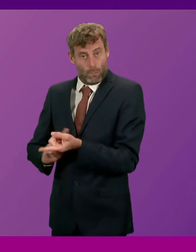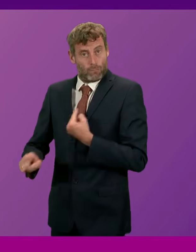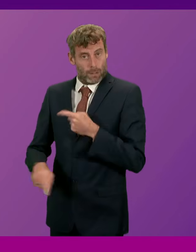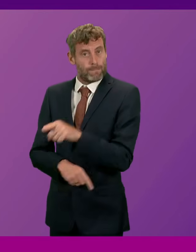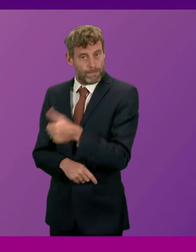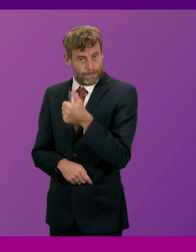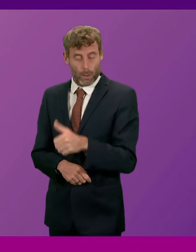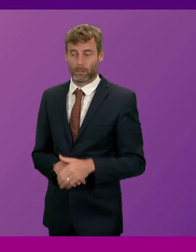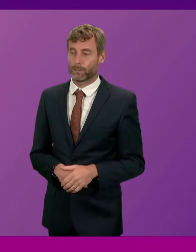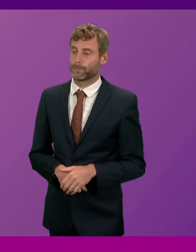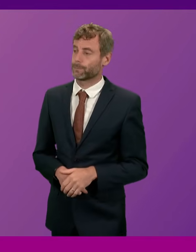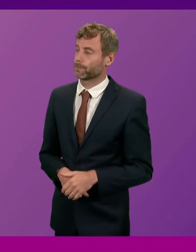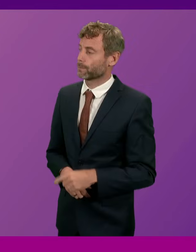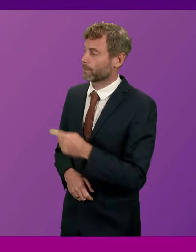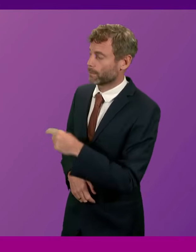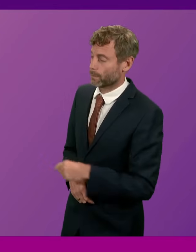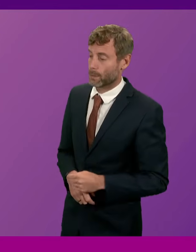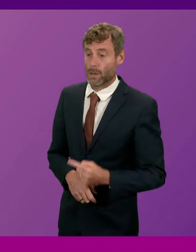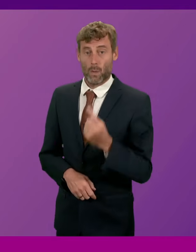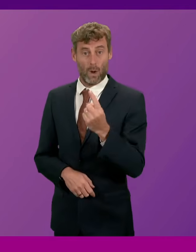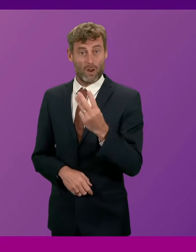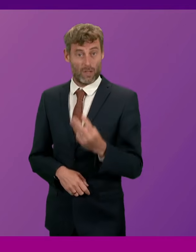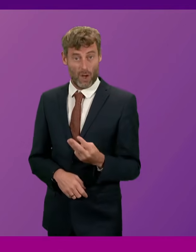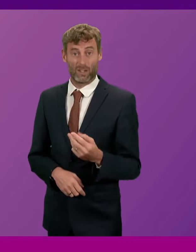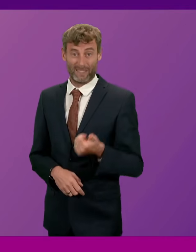More than a third of the 60,000 Palestinians who have been confirmed to have been killed